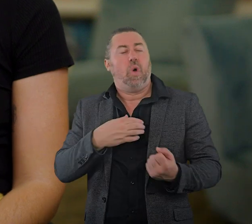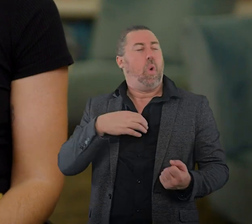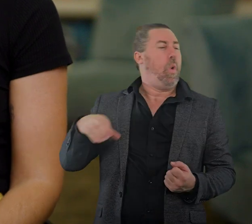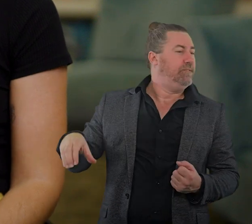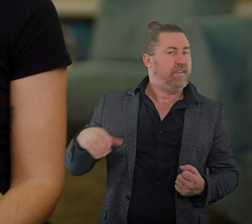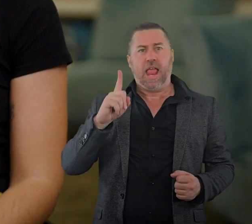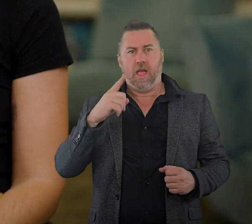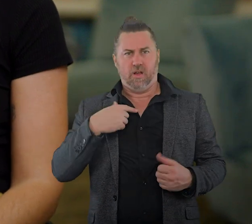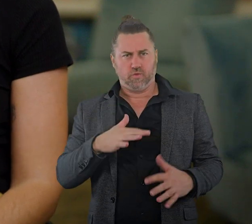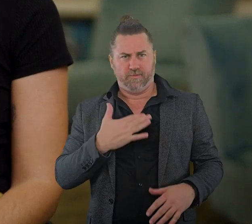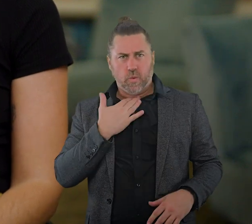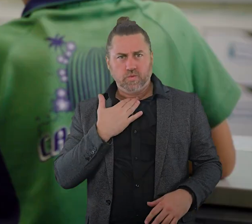I do get a really sore voice now.